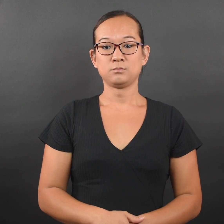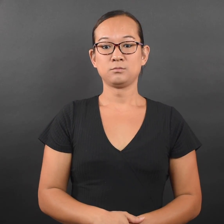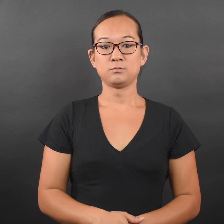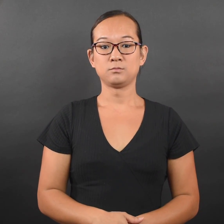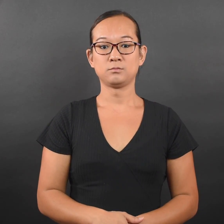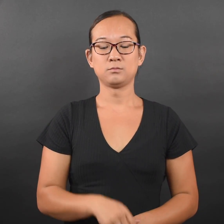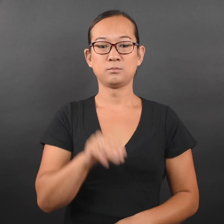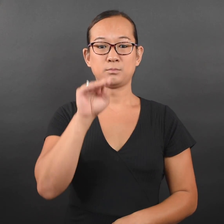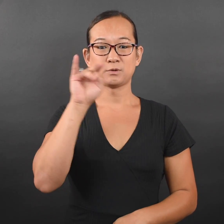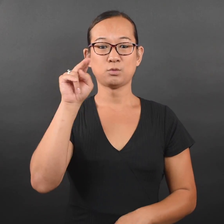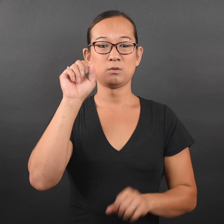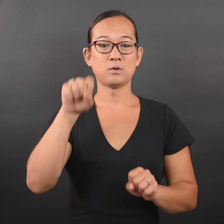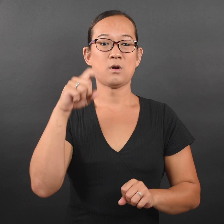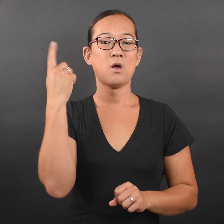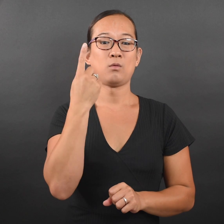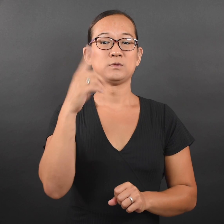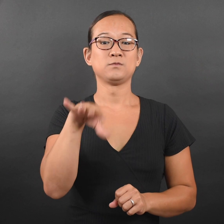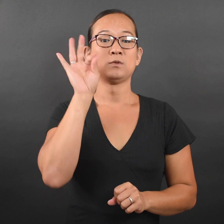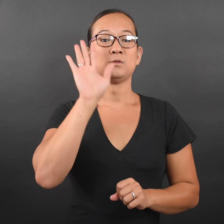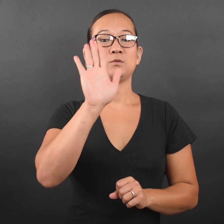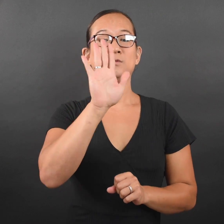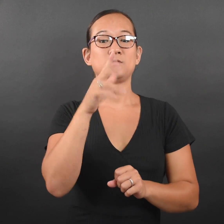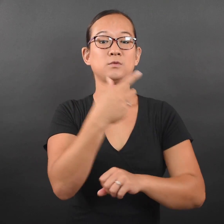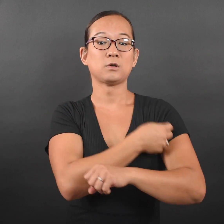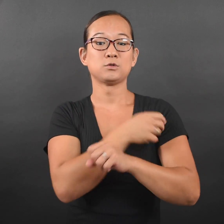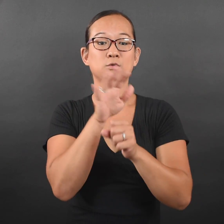Minnesotans can always find vaccine locations close to them